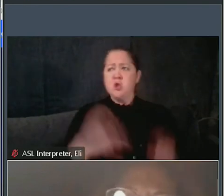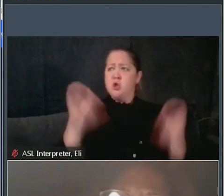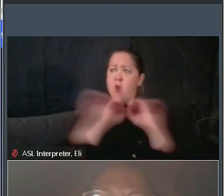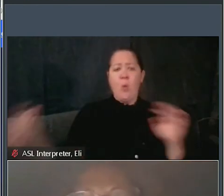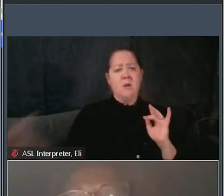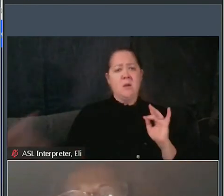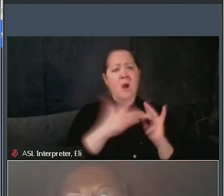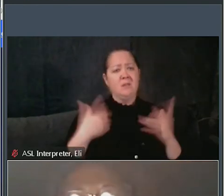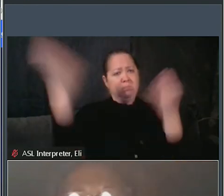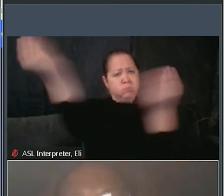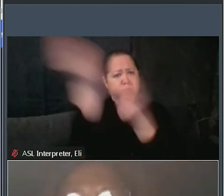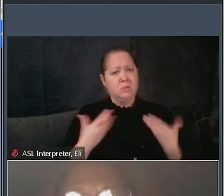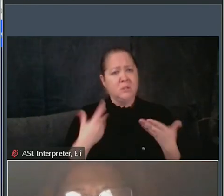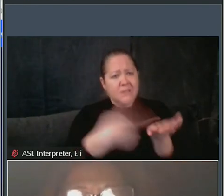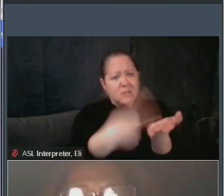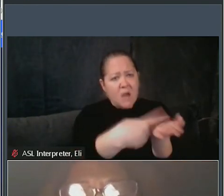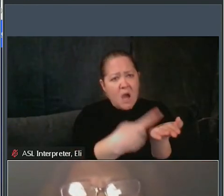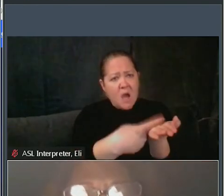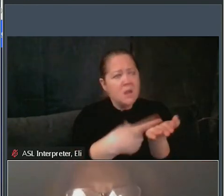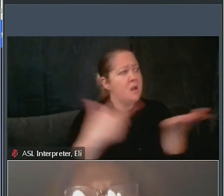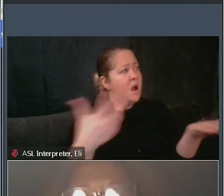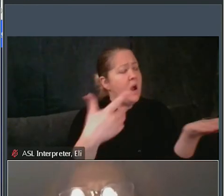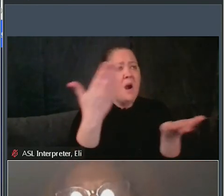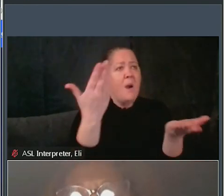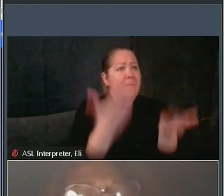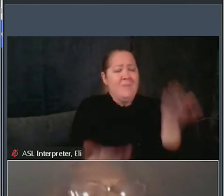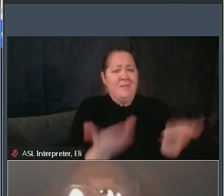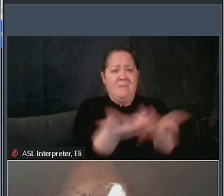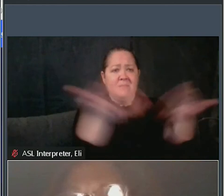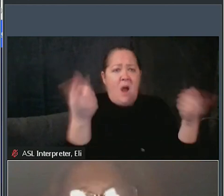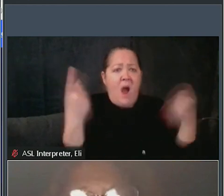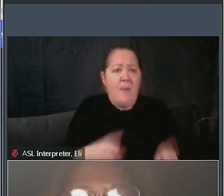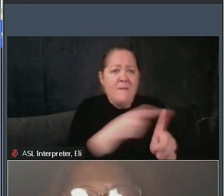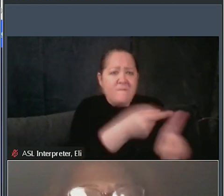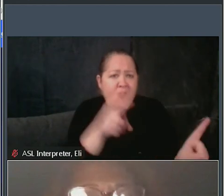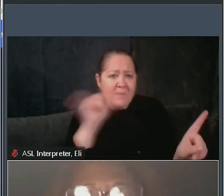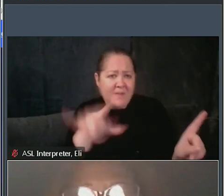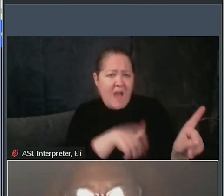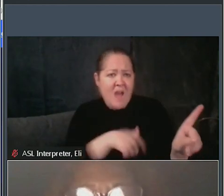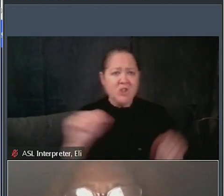issues that may be brought from the shelter so we can work it and make sure that whatever is going to be put there. I have it.